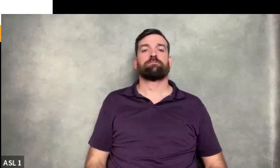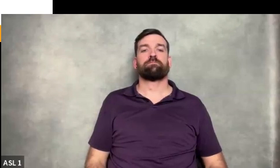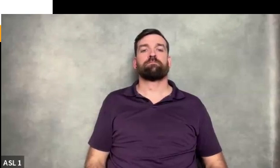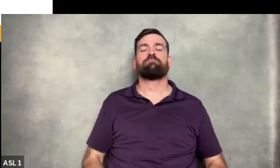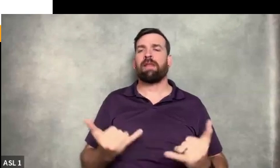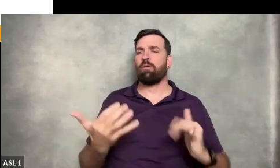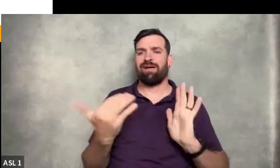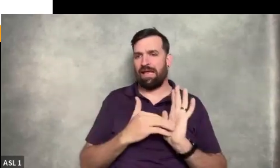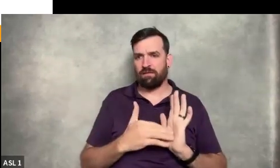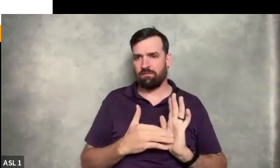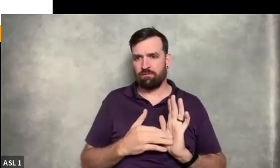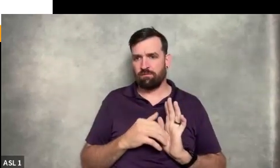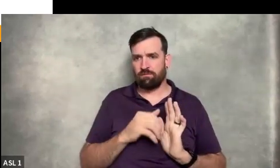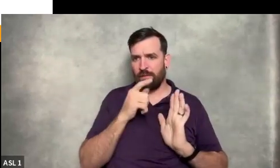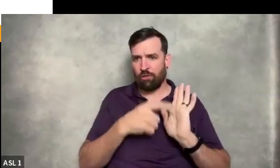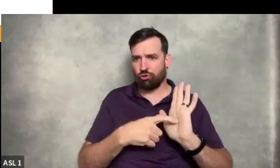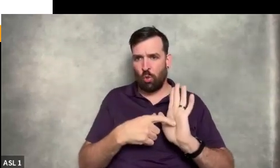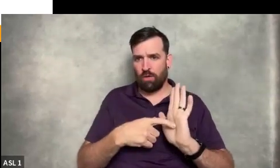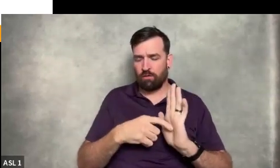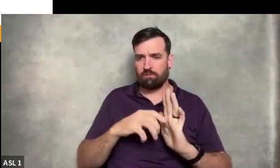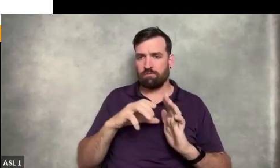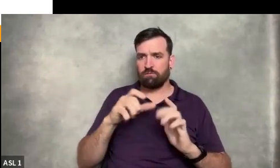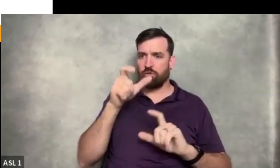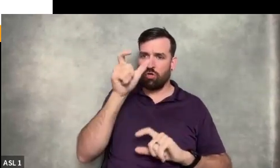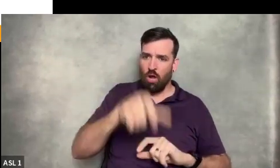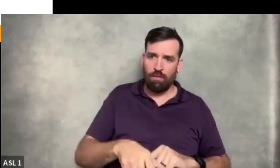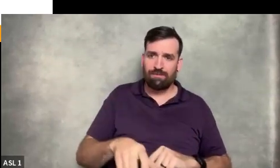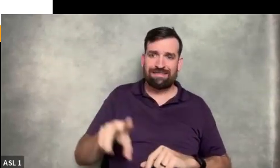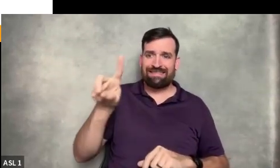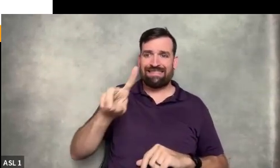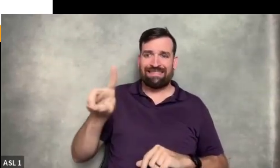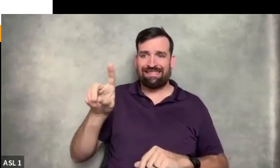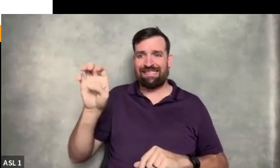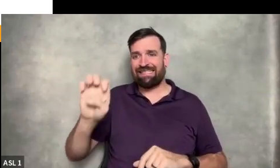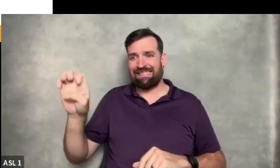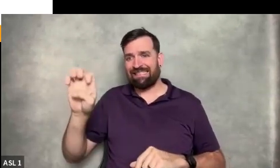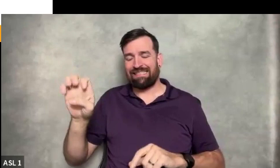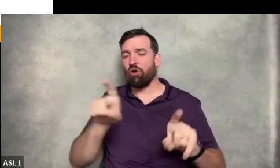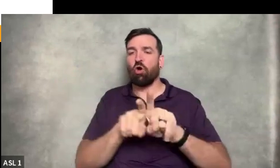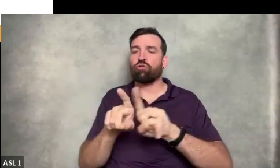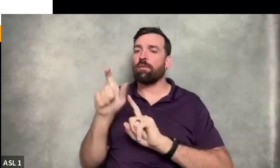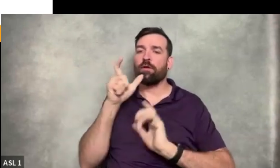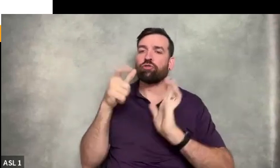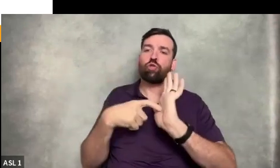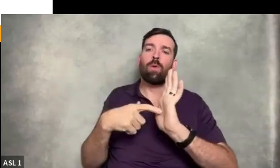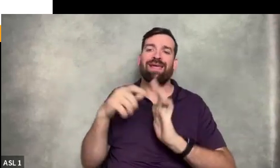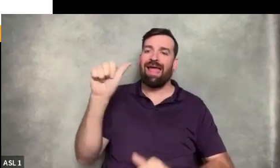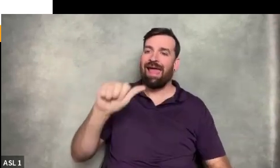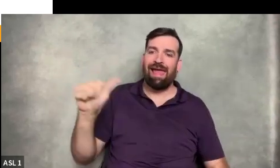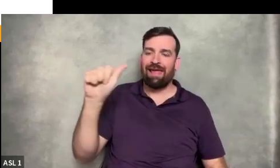I'm not showing columns D & E in this example as well as I'm not showing A. The projected date by